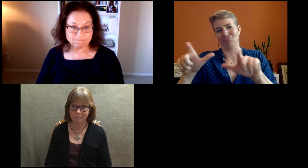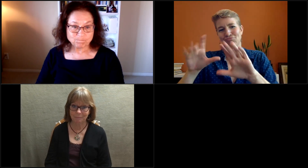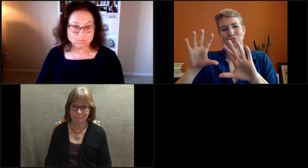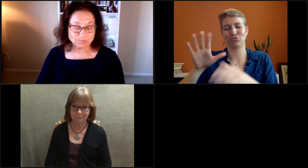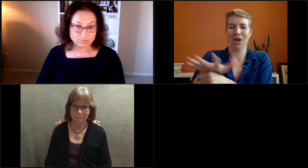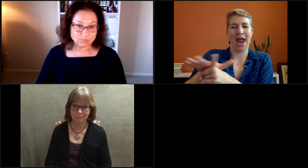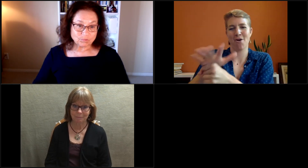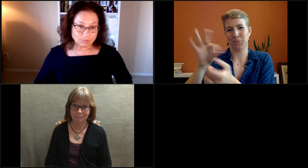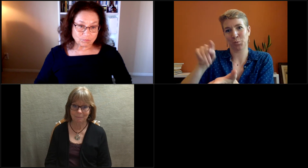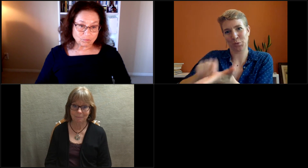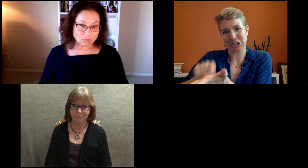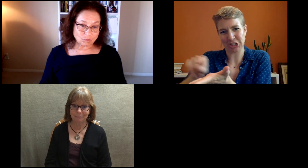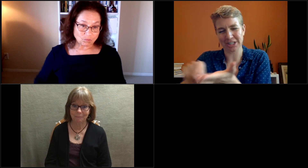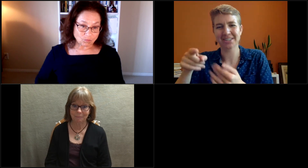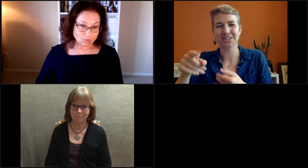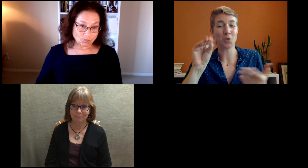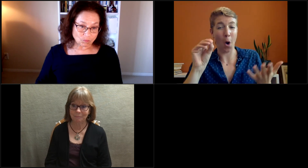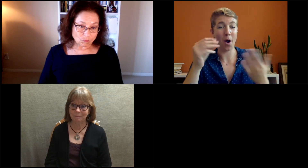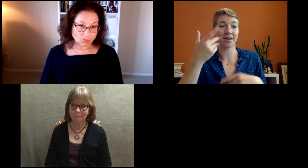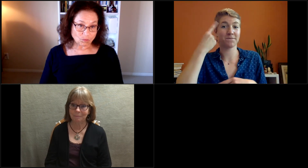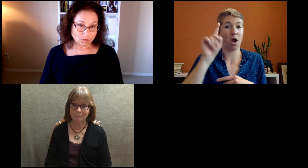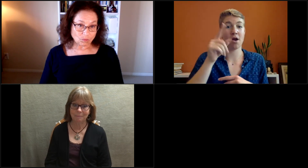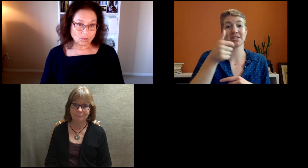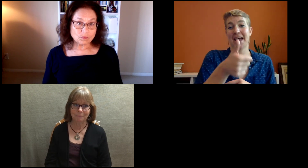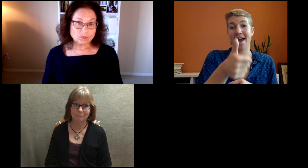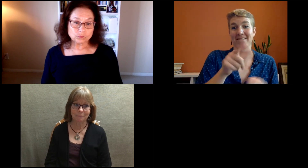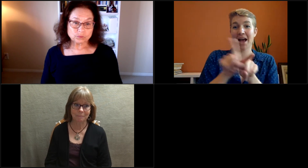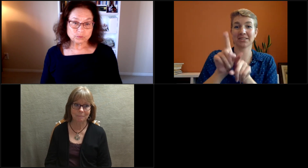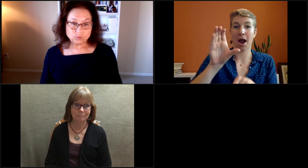And that’s one huge area of research--needed research.